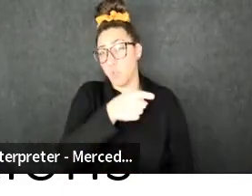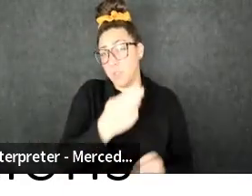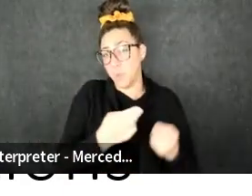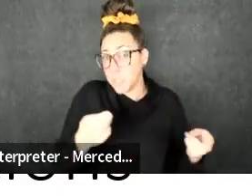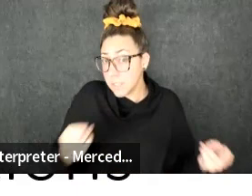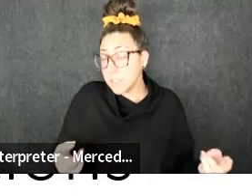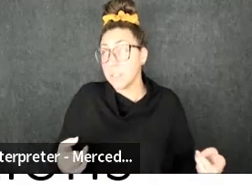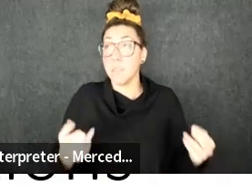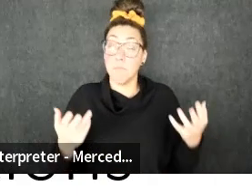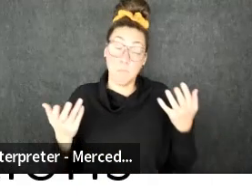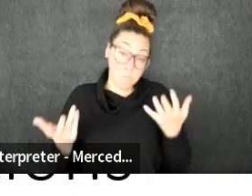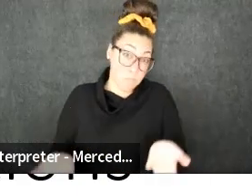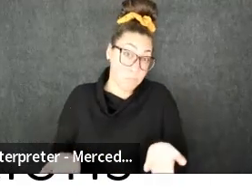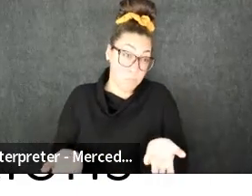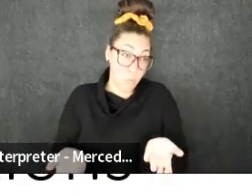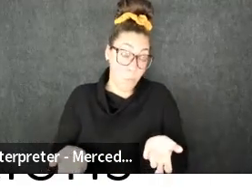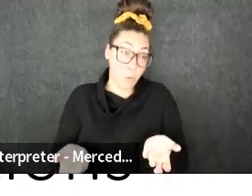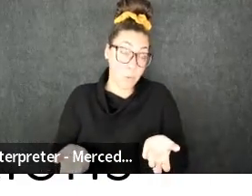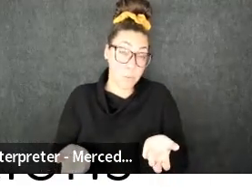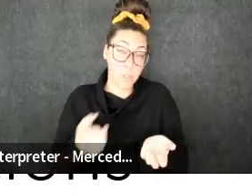or you talk about, you know, seek professional help?